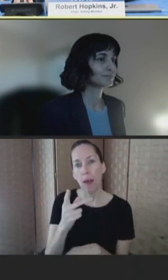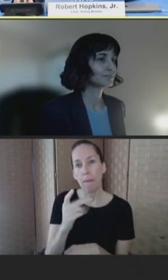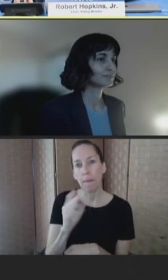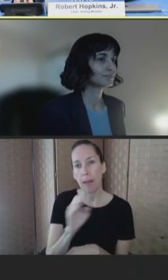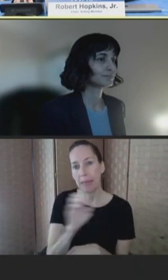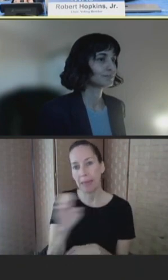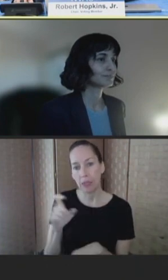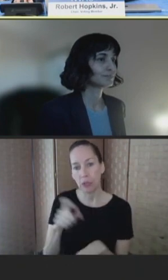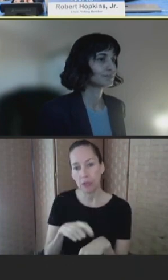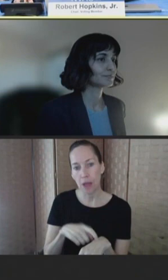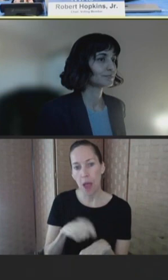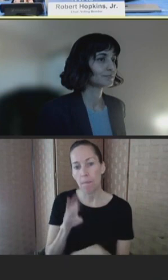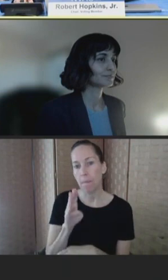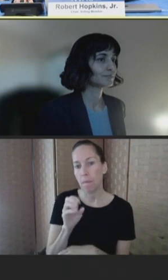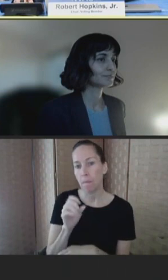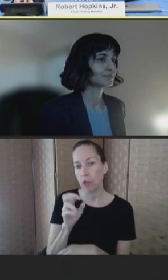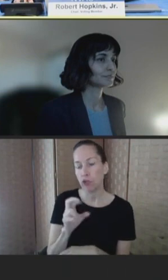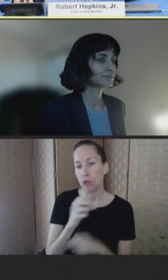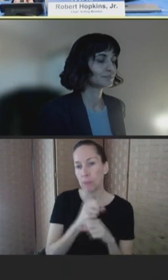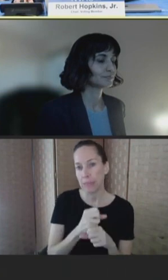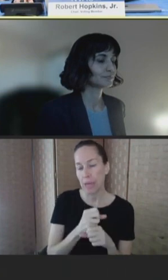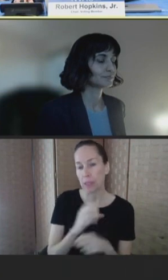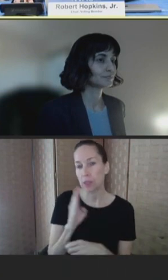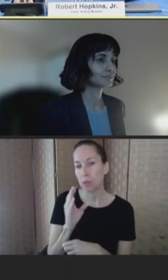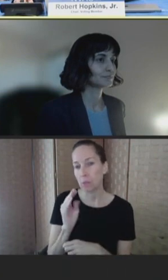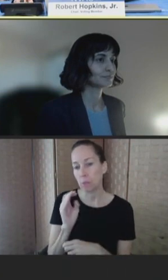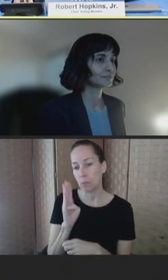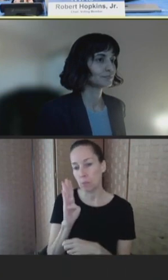Booster doses and strategies," our next panel. Thank you.